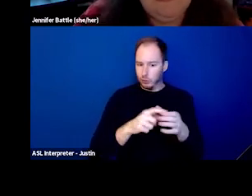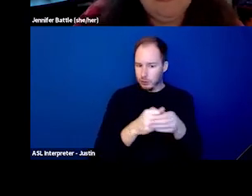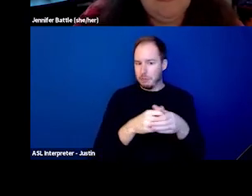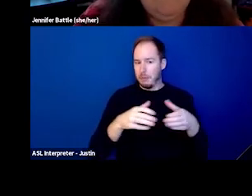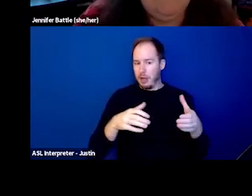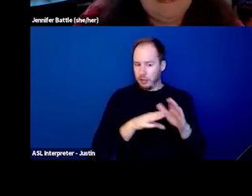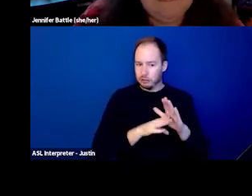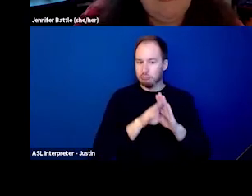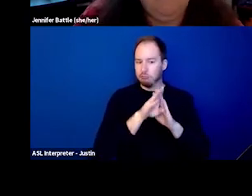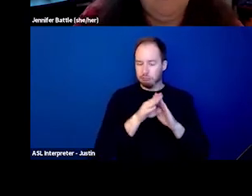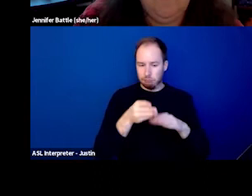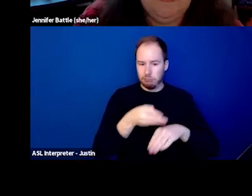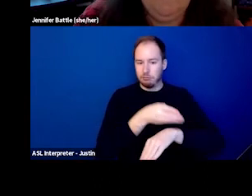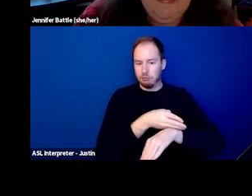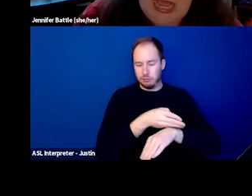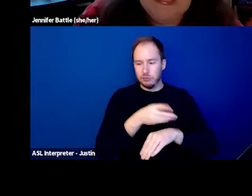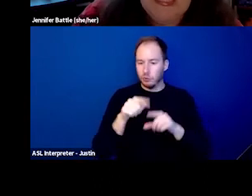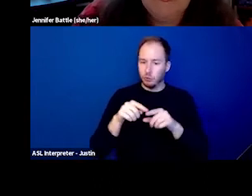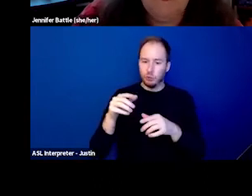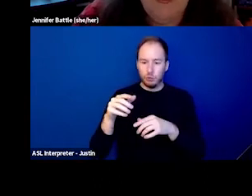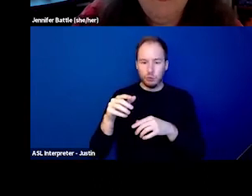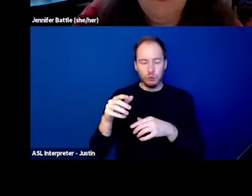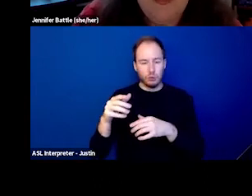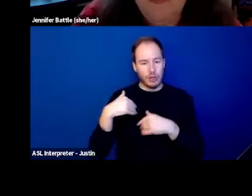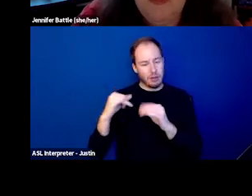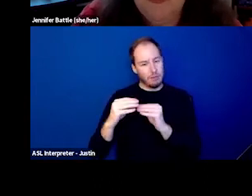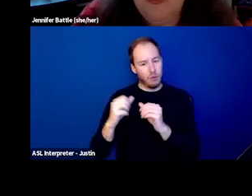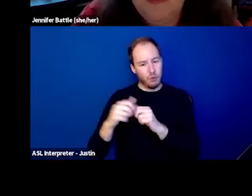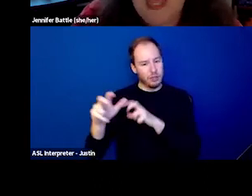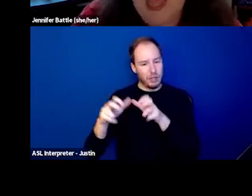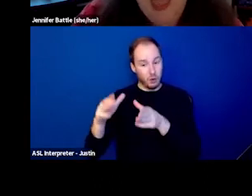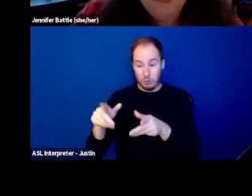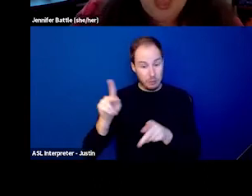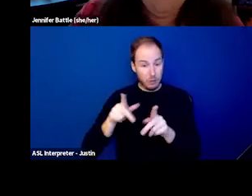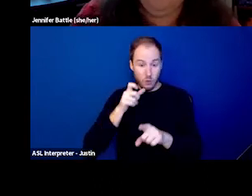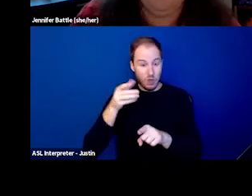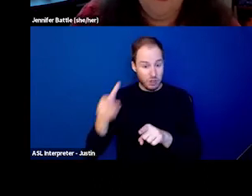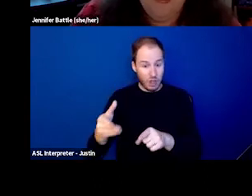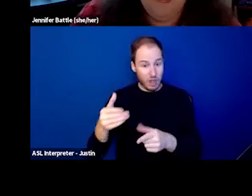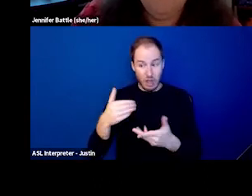those state stakeholder groups in place. And there were people in those groups that I hadn't met before.